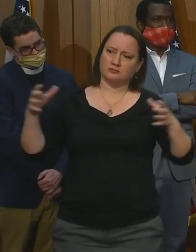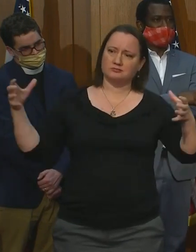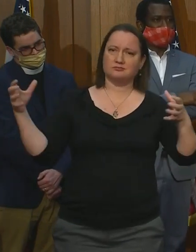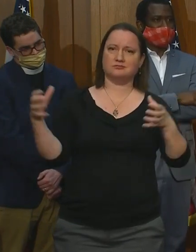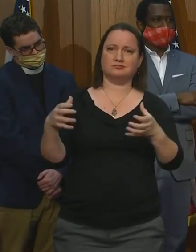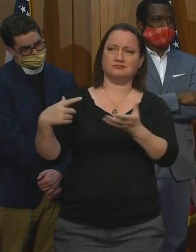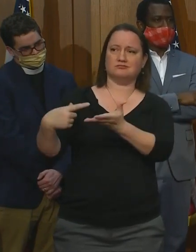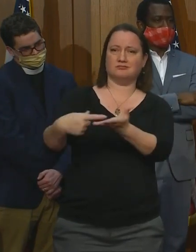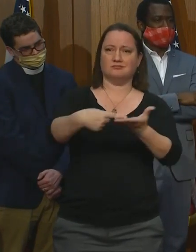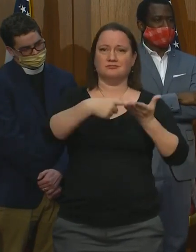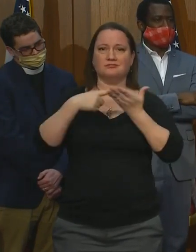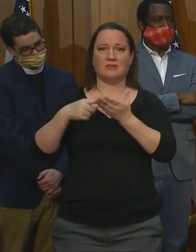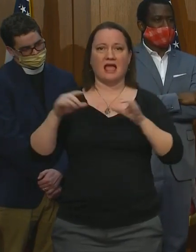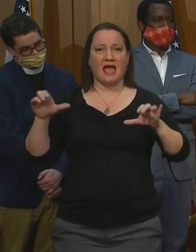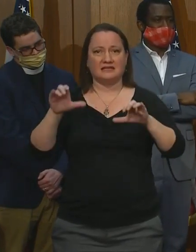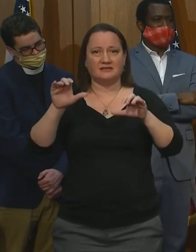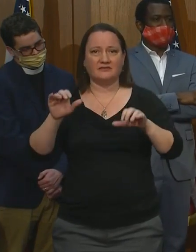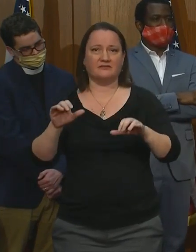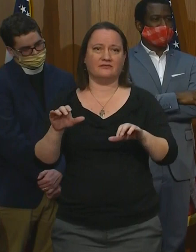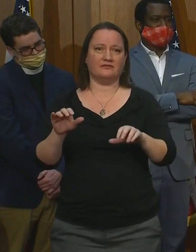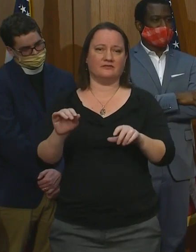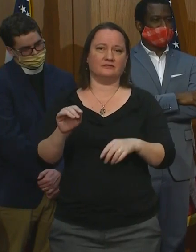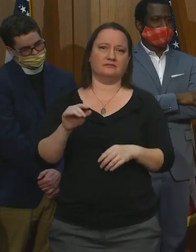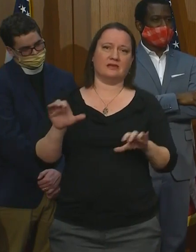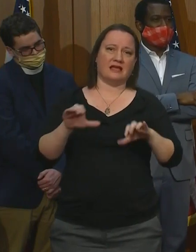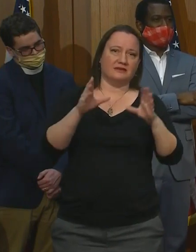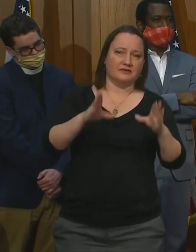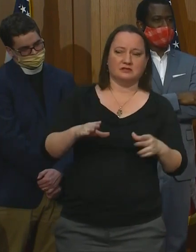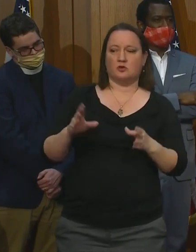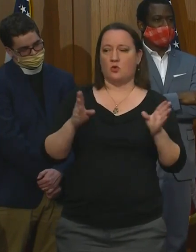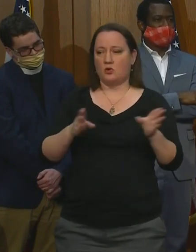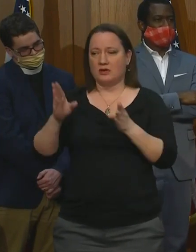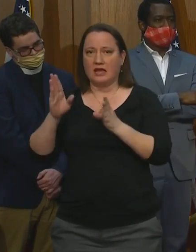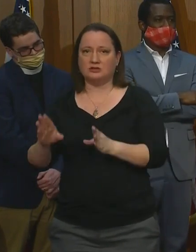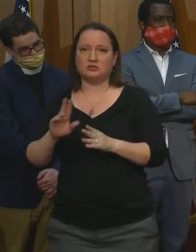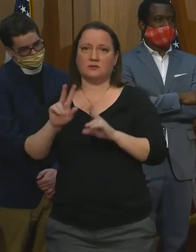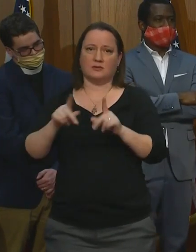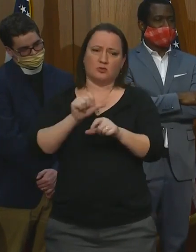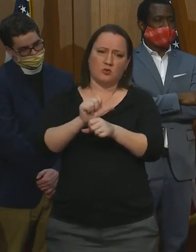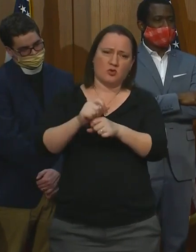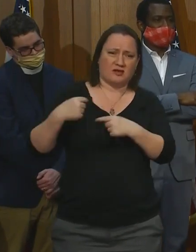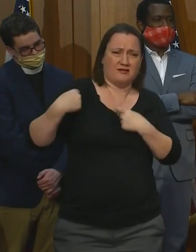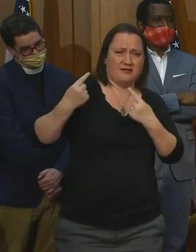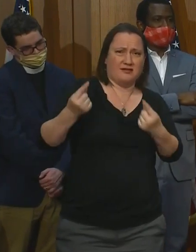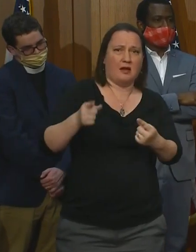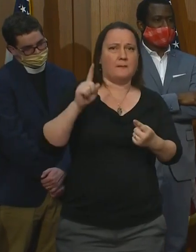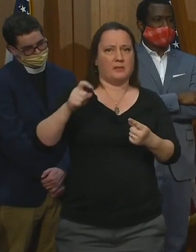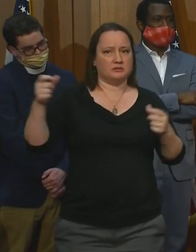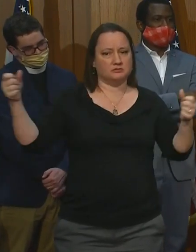THE TABLE WITH ACTIVISTS AND ORGANIZERS WHO HAVE BEEN. WORKING DAY IN AND DAY OUT TO